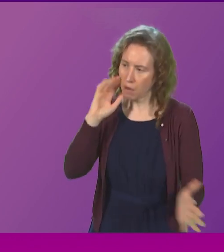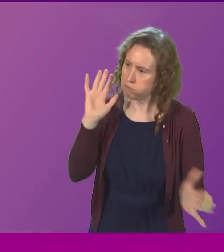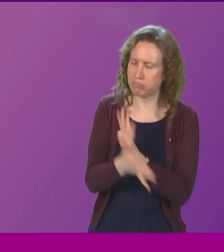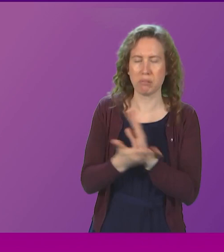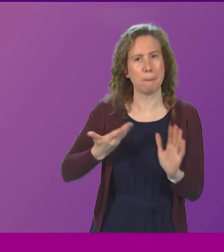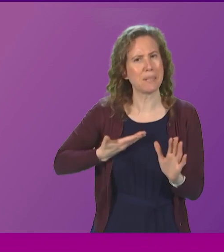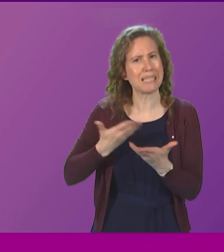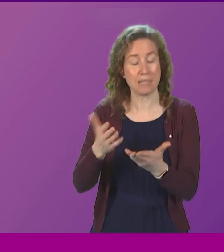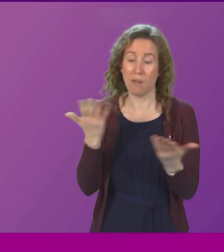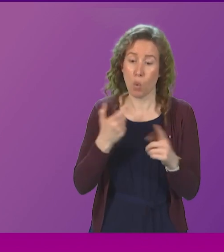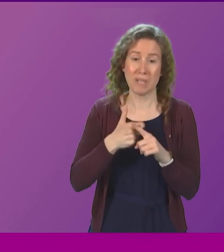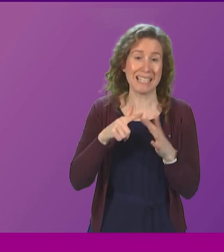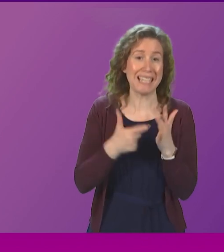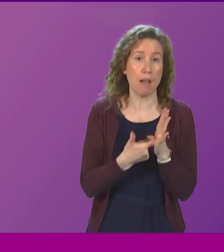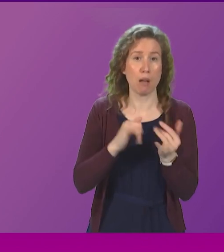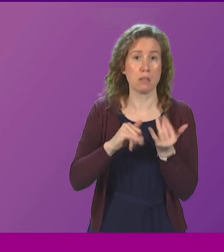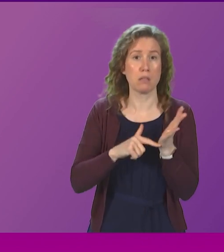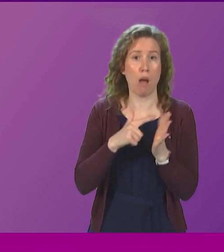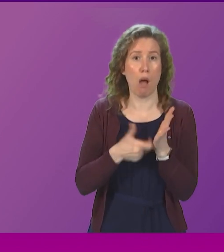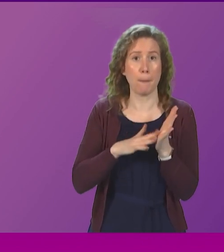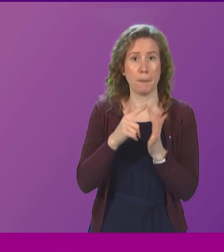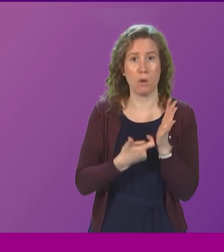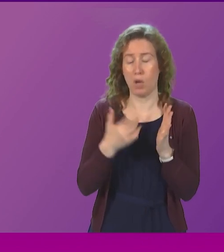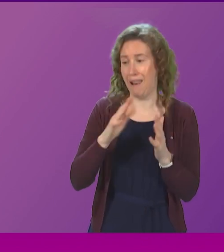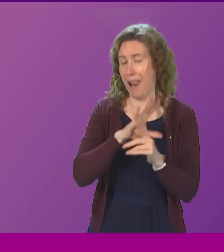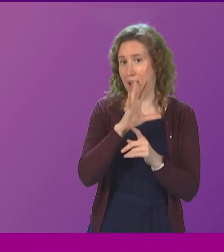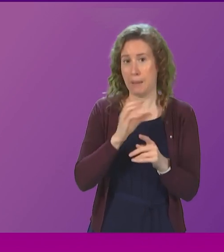Members of Sir Keir Starmer’s Labour Party have become born-again Brexiteers.